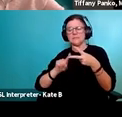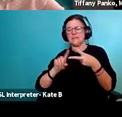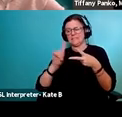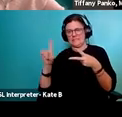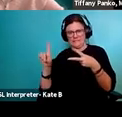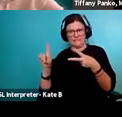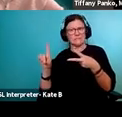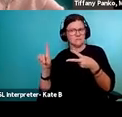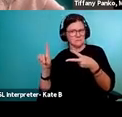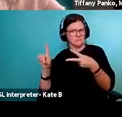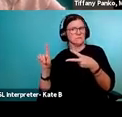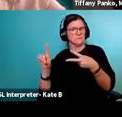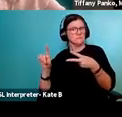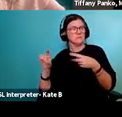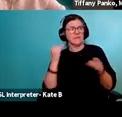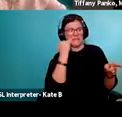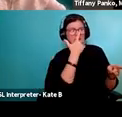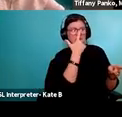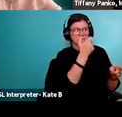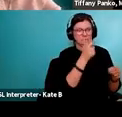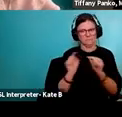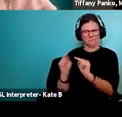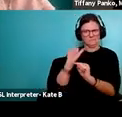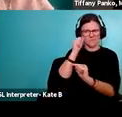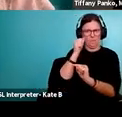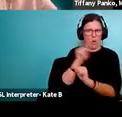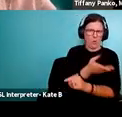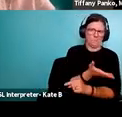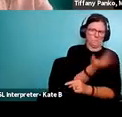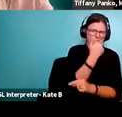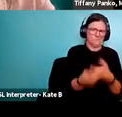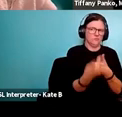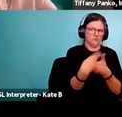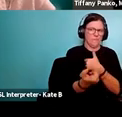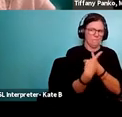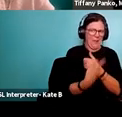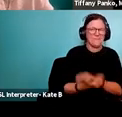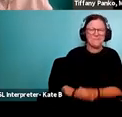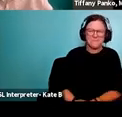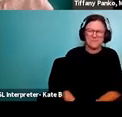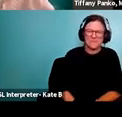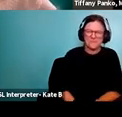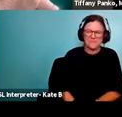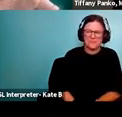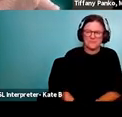So if that is what you are most interested in, you will definitely want to tune in tomorrow!